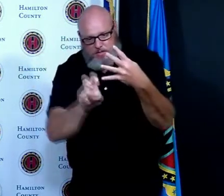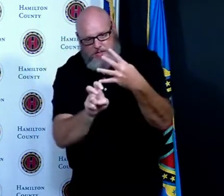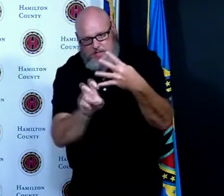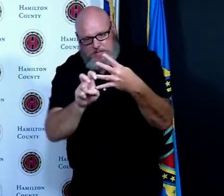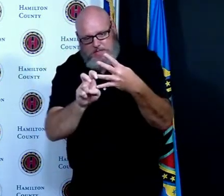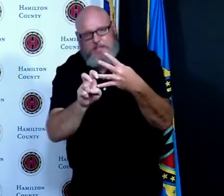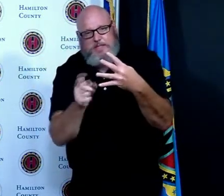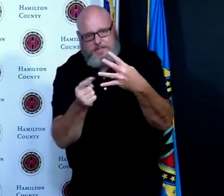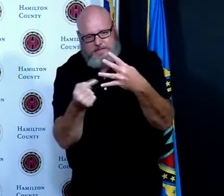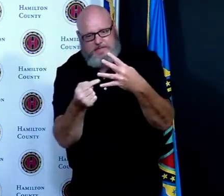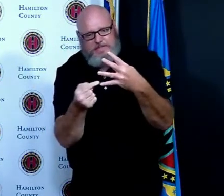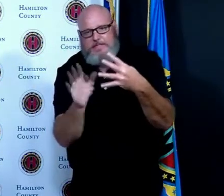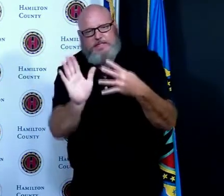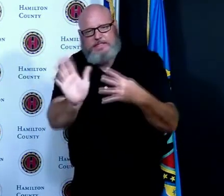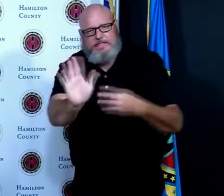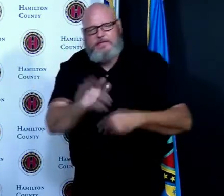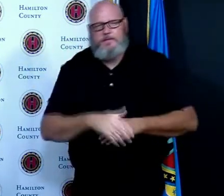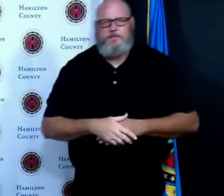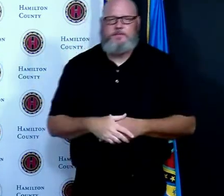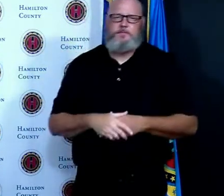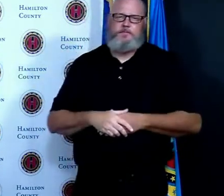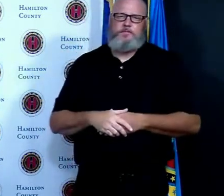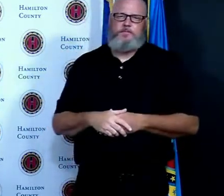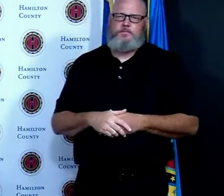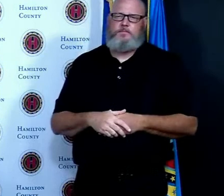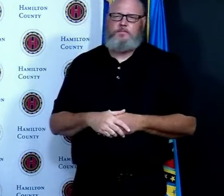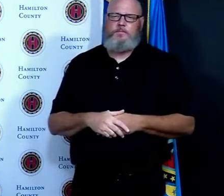for this stuff we're responsible for this stuff so I just want to be really clear on that point